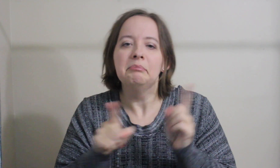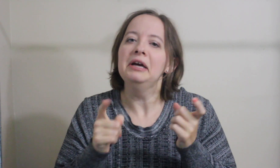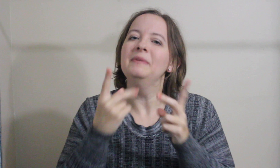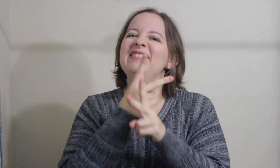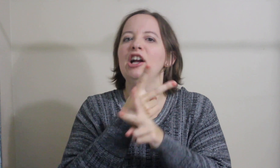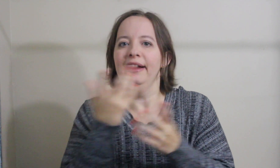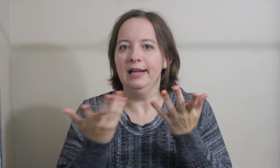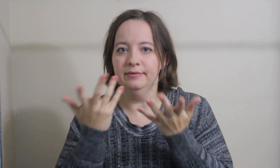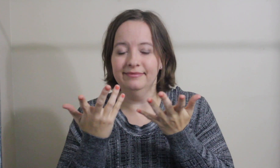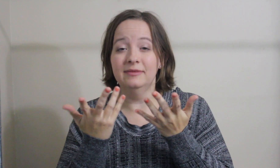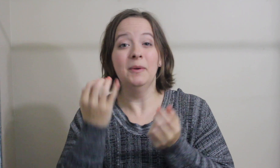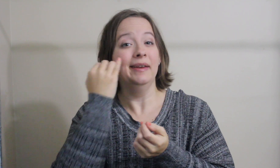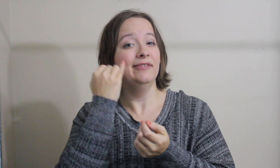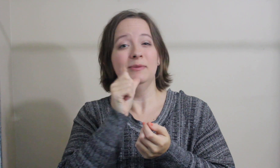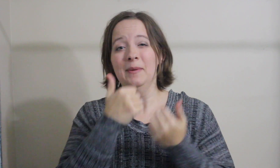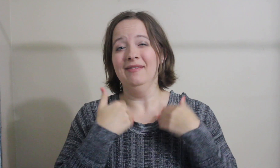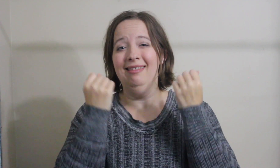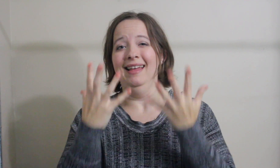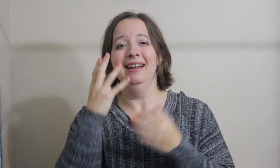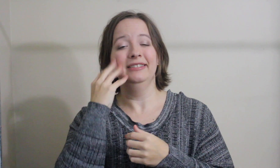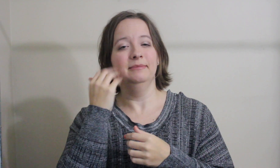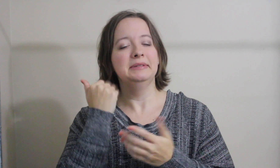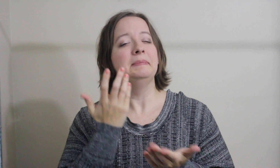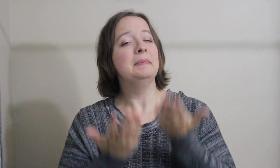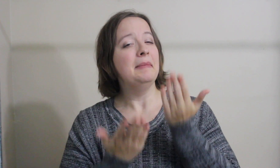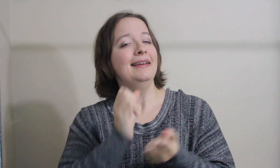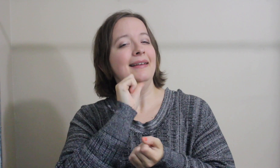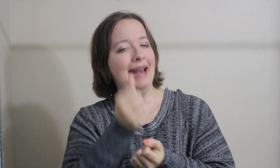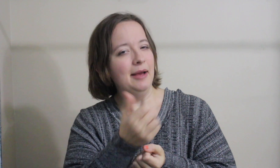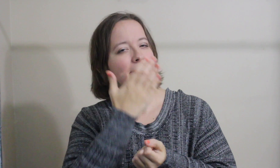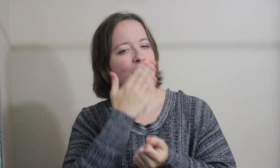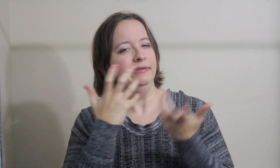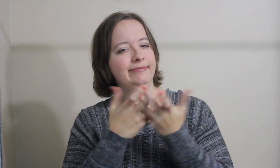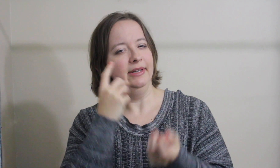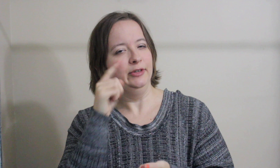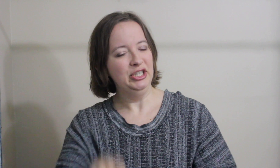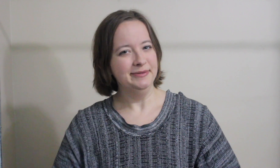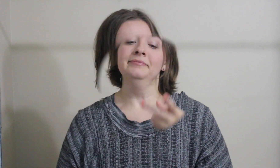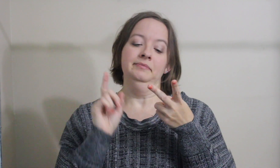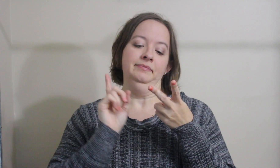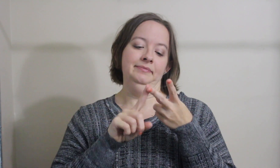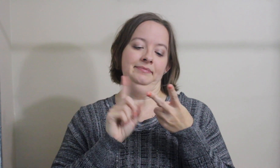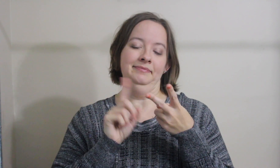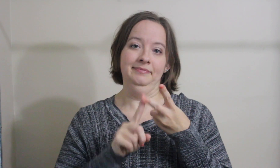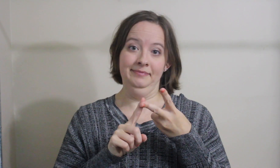Not creative, like make it up, but you have to be able to figure it out and if you don't have the experience that might not be the best fit for you.